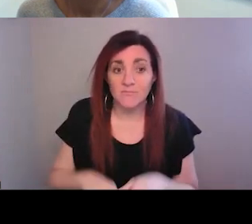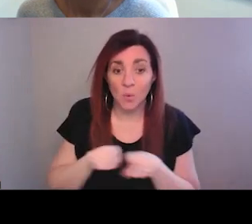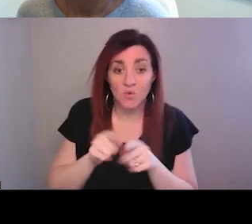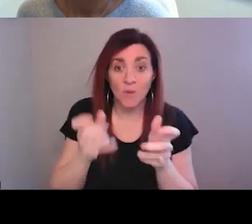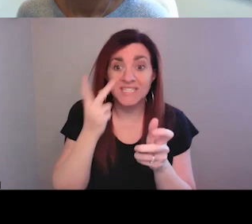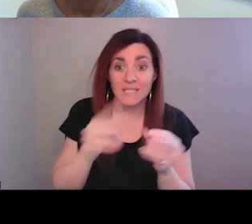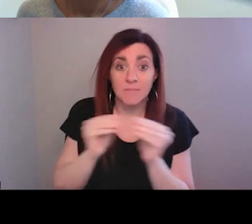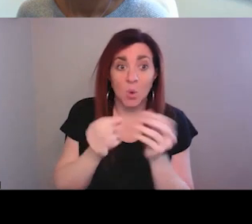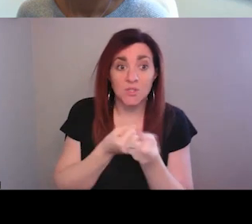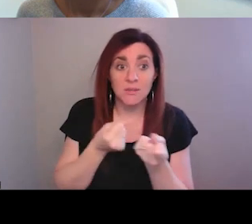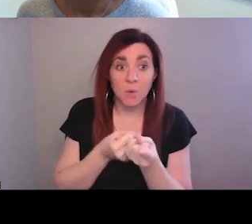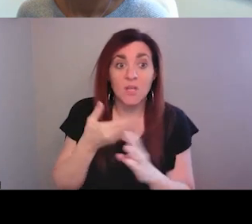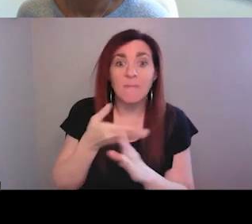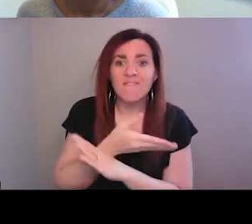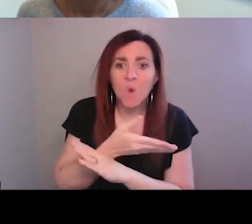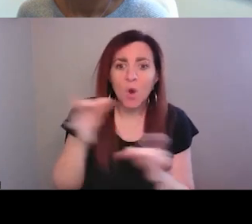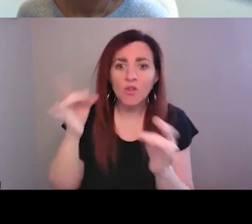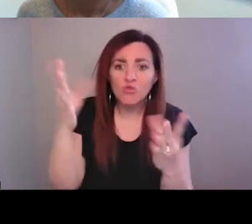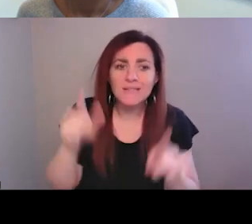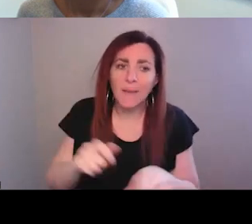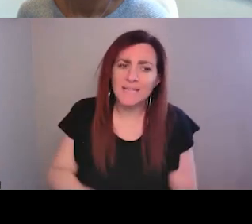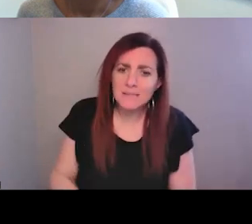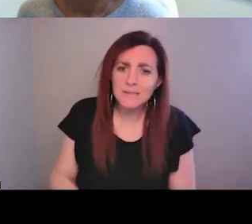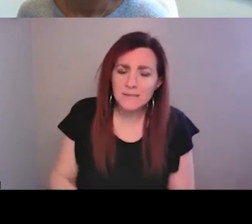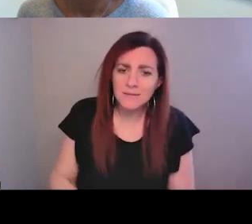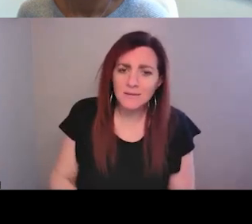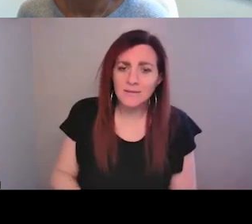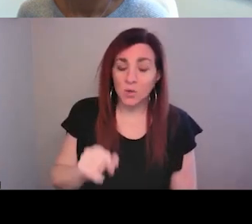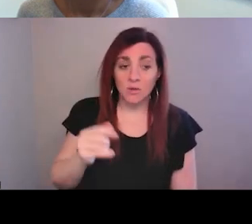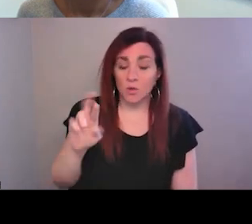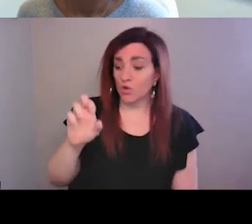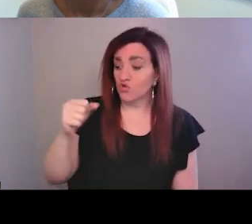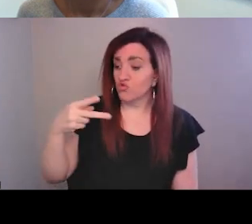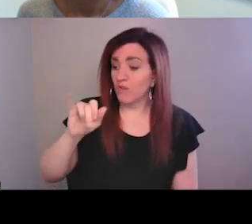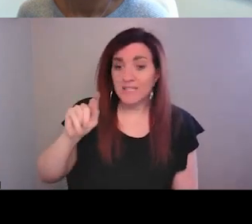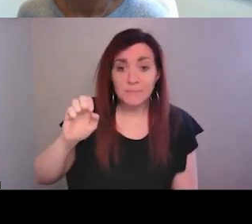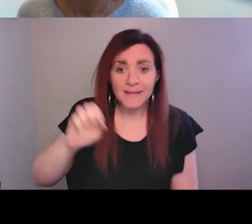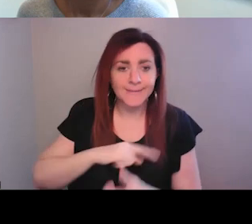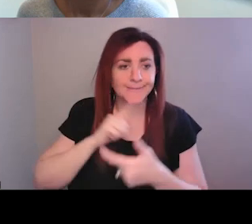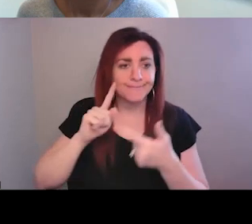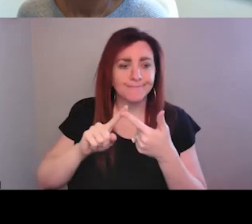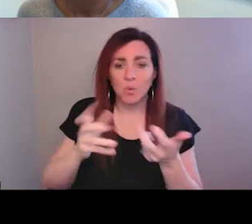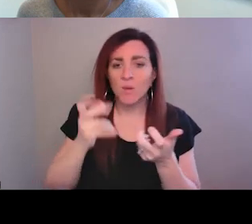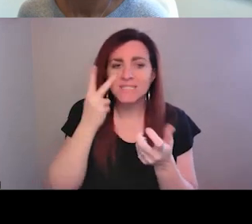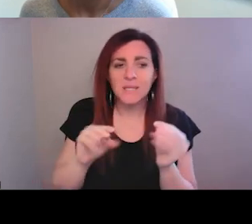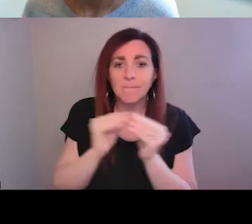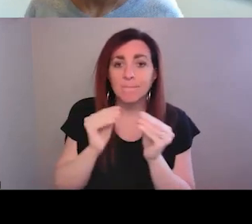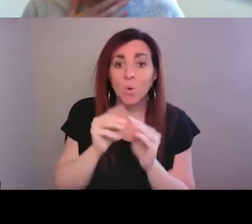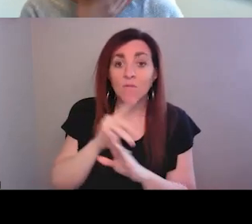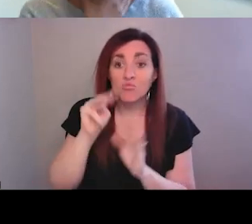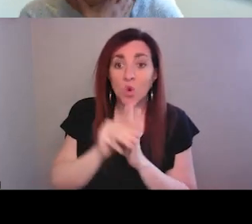CRISIS. RESPITE WOULD LIKE TO SEE MORE PROGRAMS LIKE THE MRS